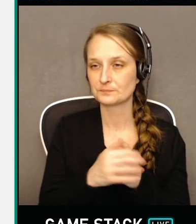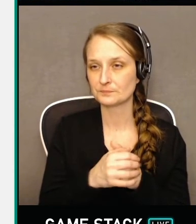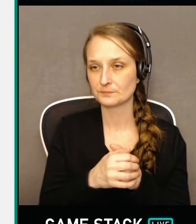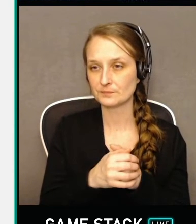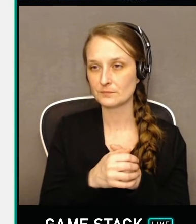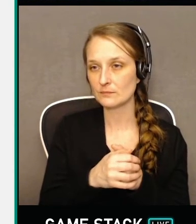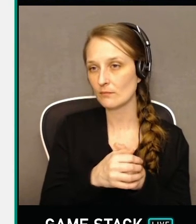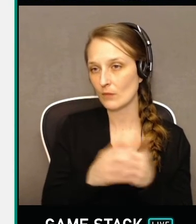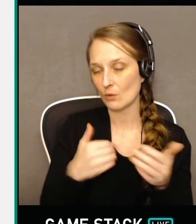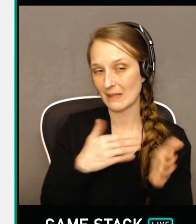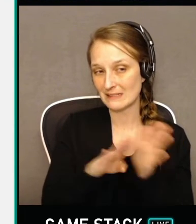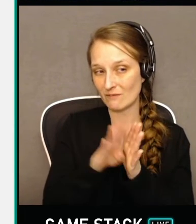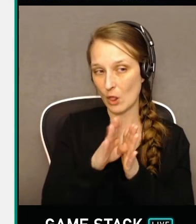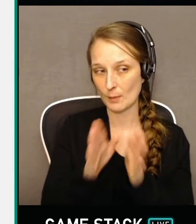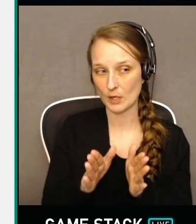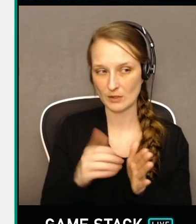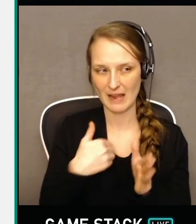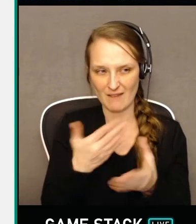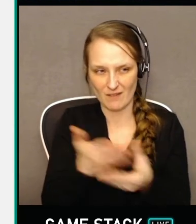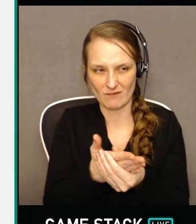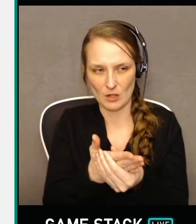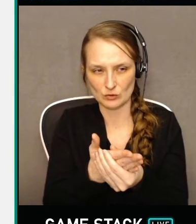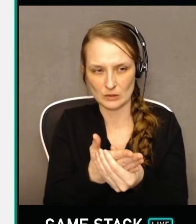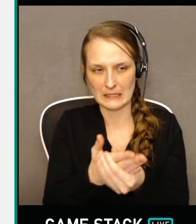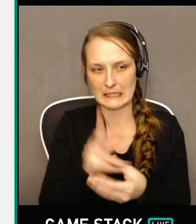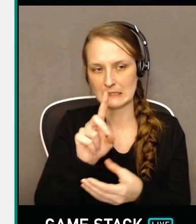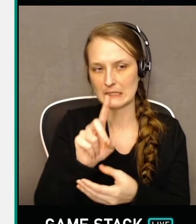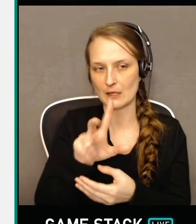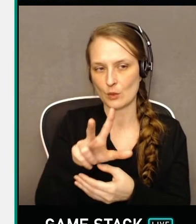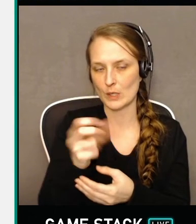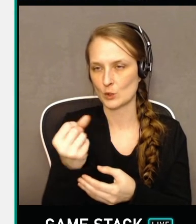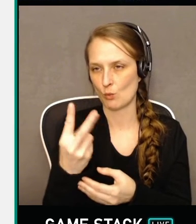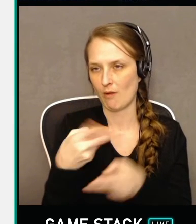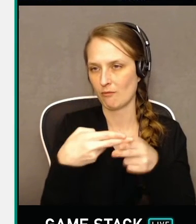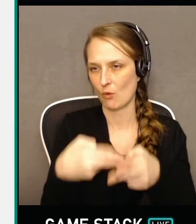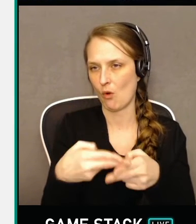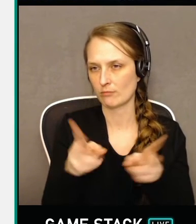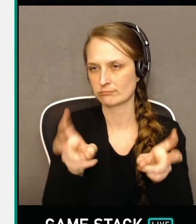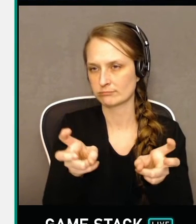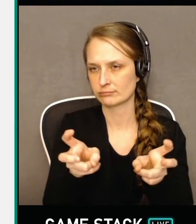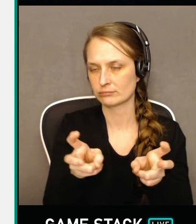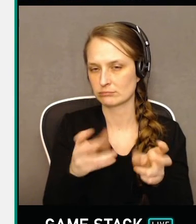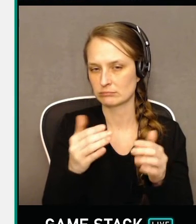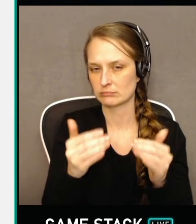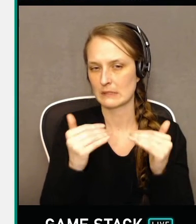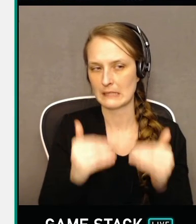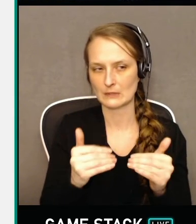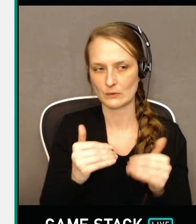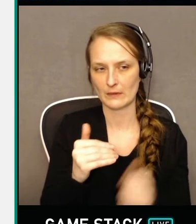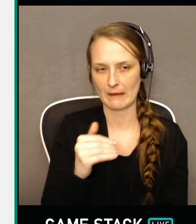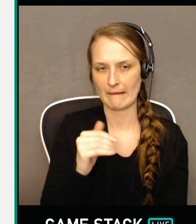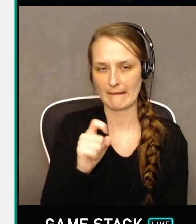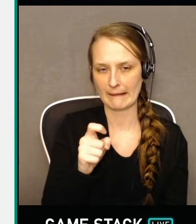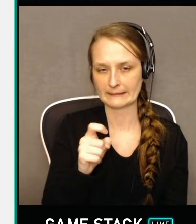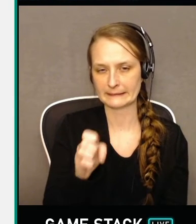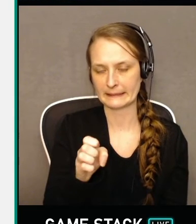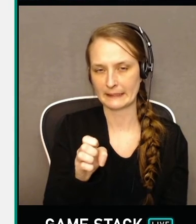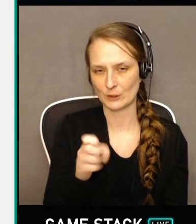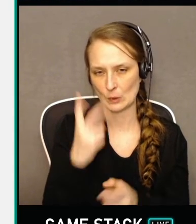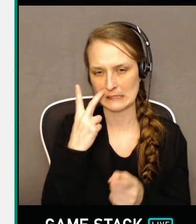Here the developer shifted in a folder called D3D12 which is right next to the EXE. You can see it in this little file structure right here.